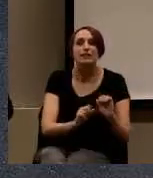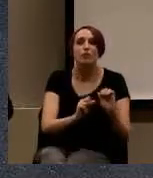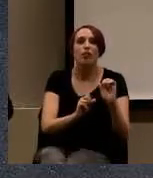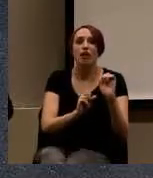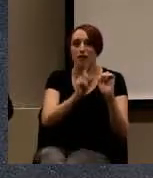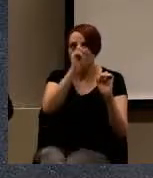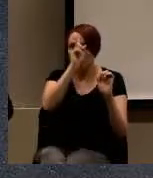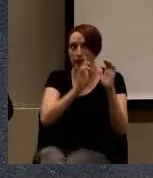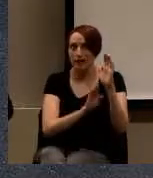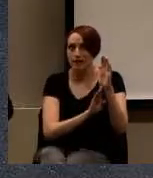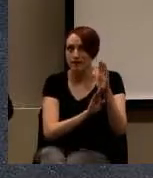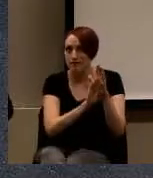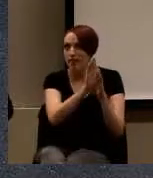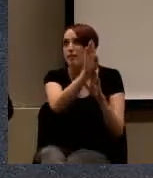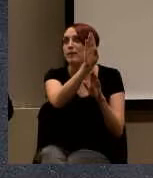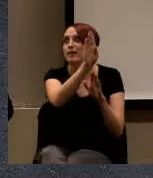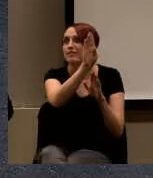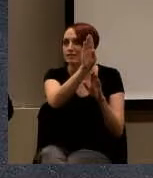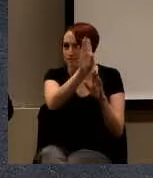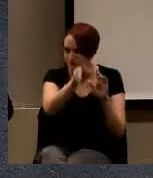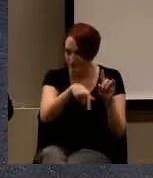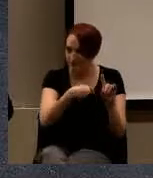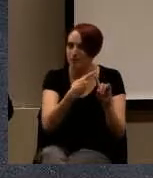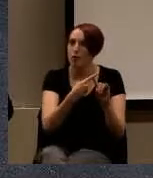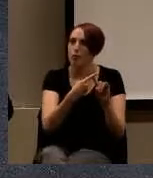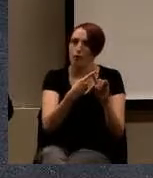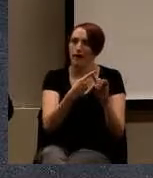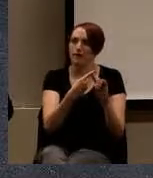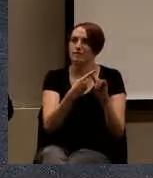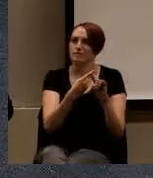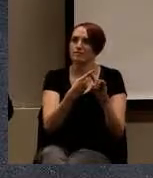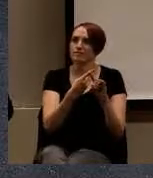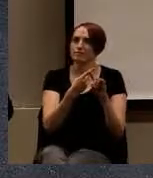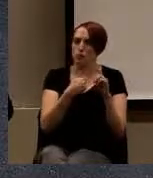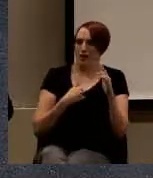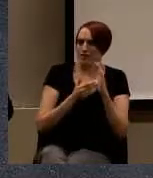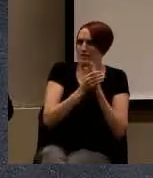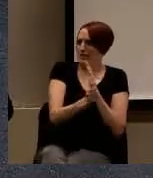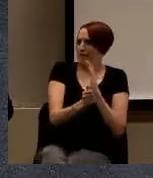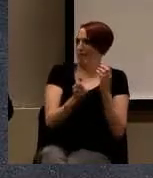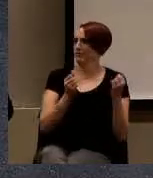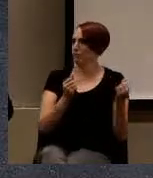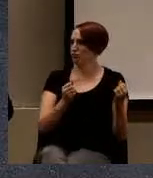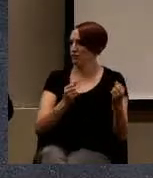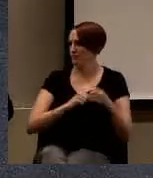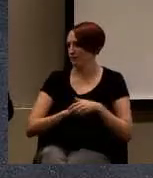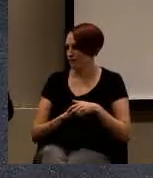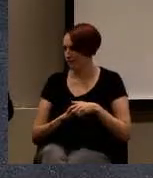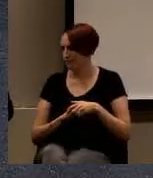brain chemistry is going to gel and you're going to, you know, achieve those levels of